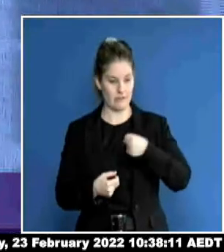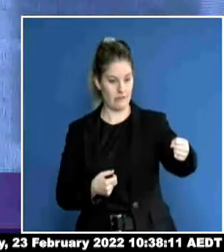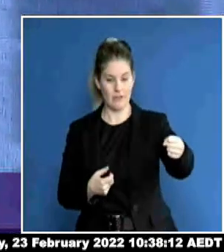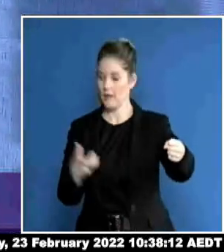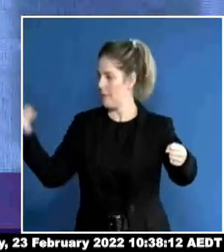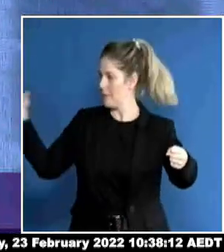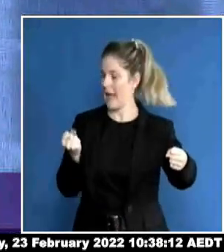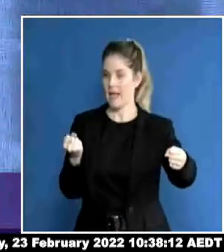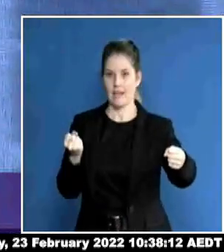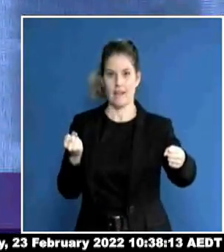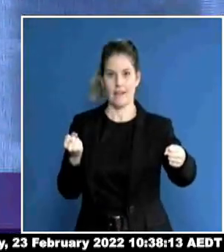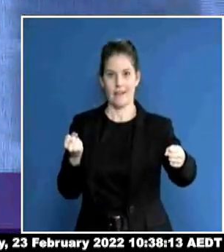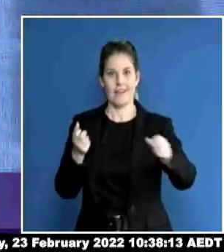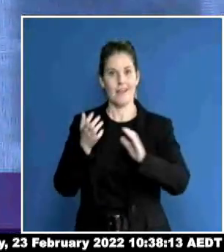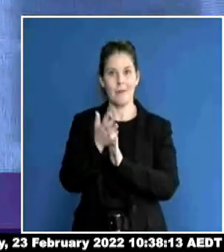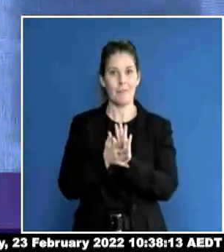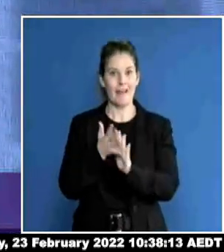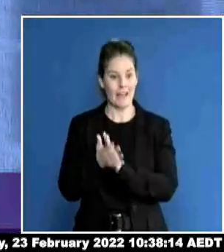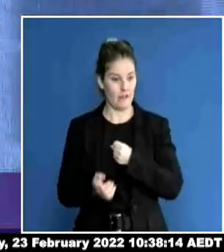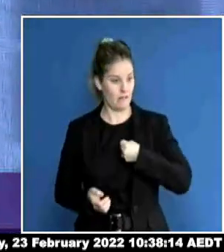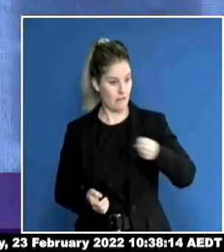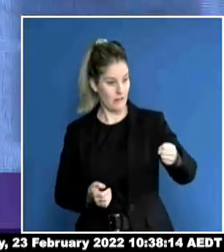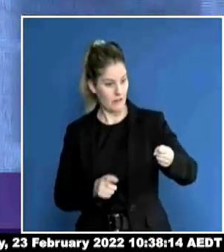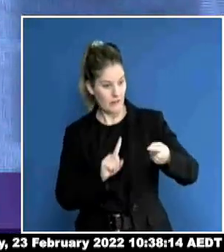in jobs longer and that support is not available."